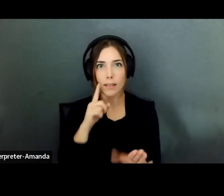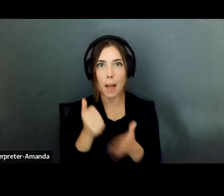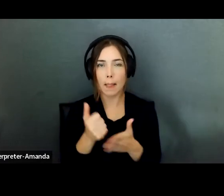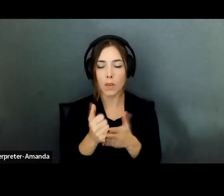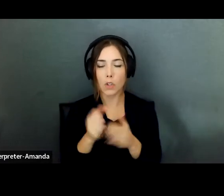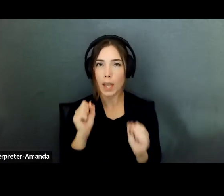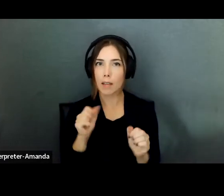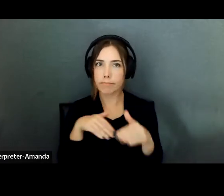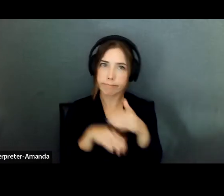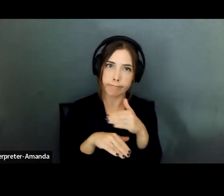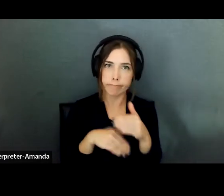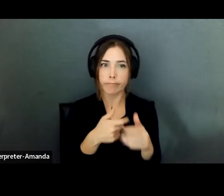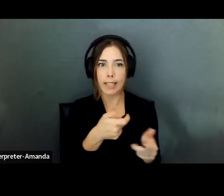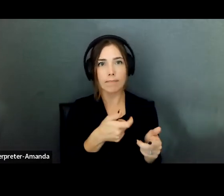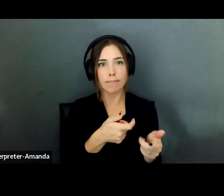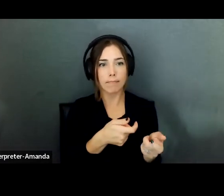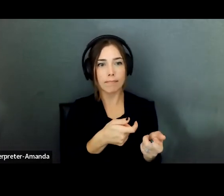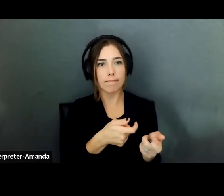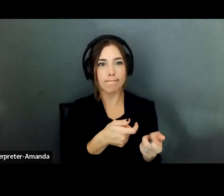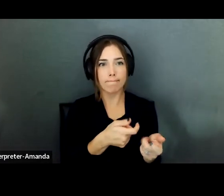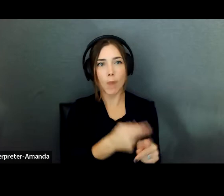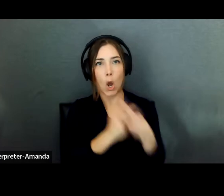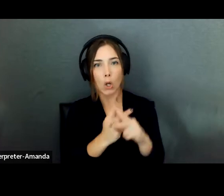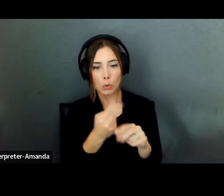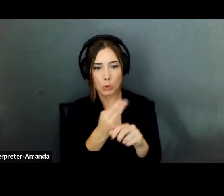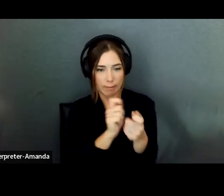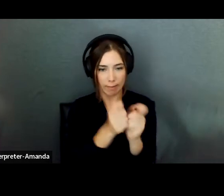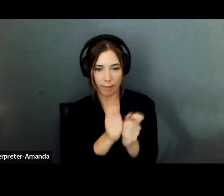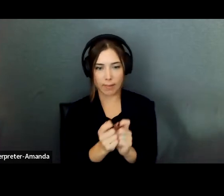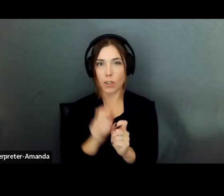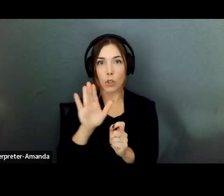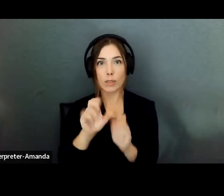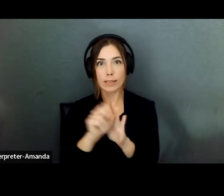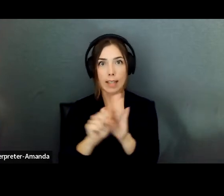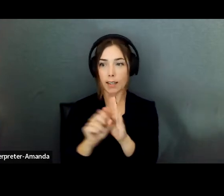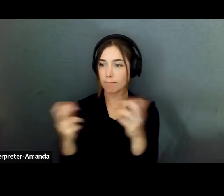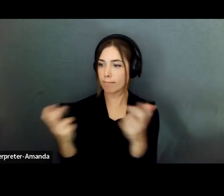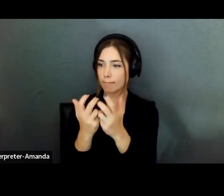and tweaked to your needs or your state to share and disseminate and push out through